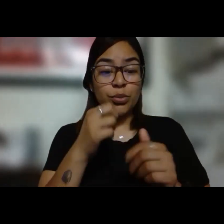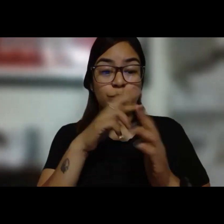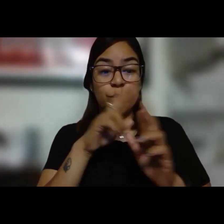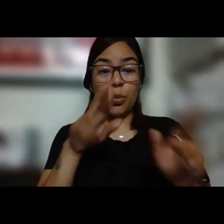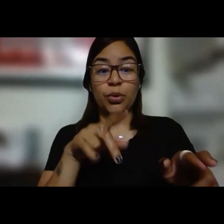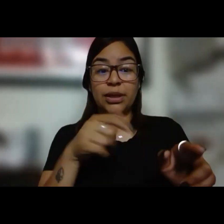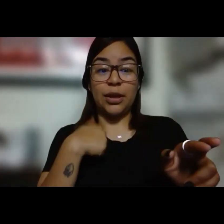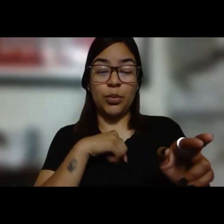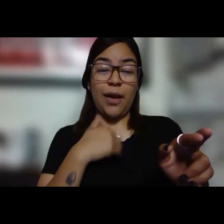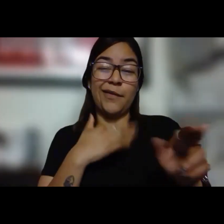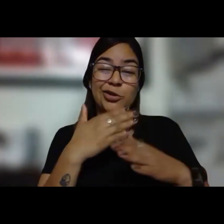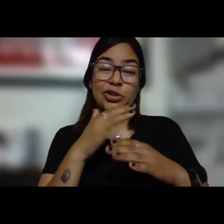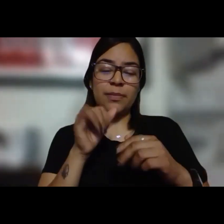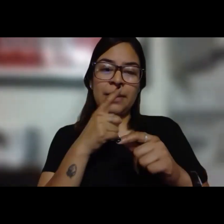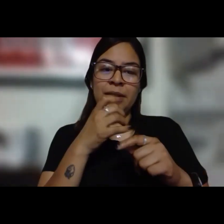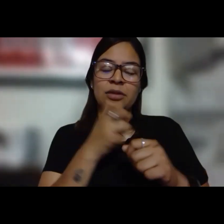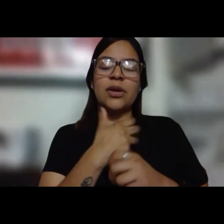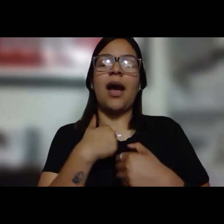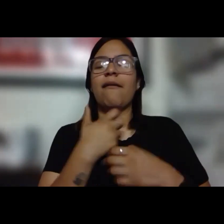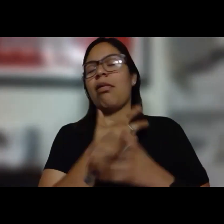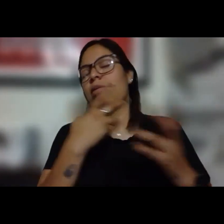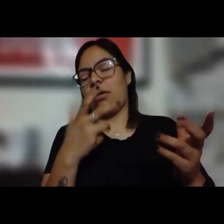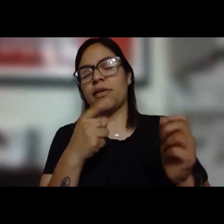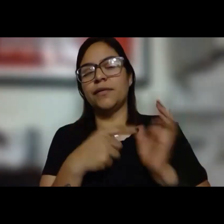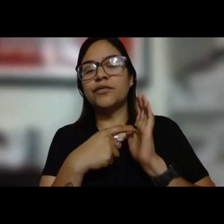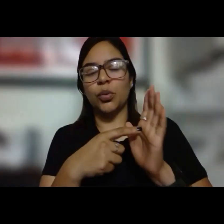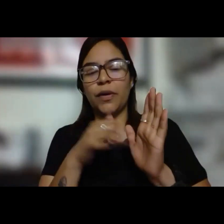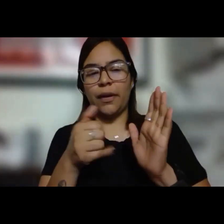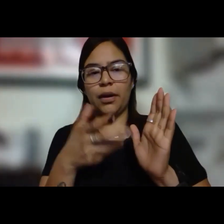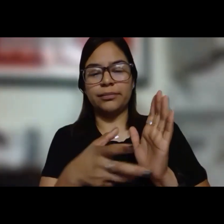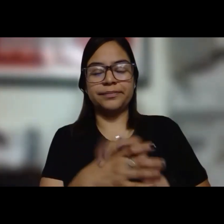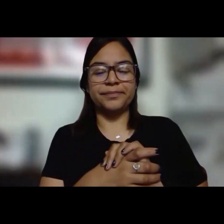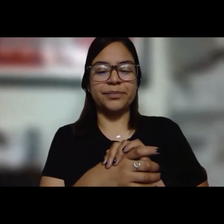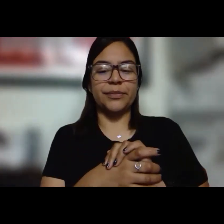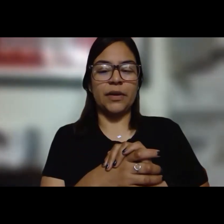lot of our uh accomplishments to to date so um I know our work groups have done a